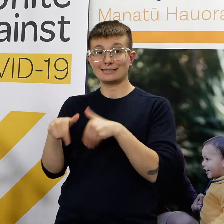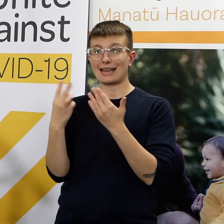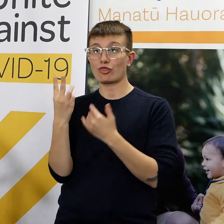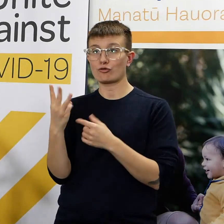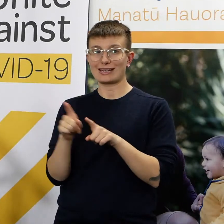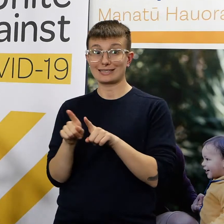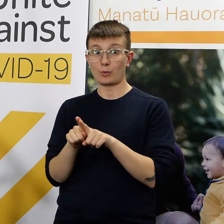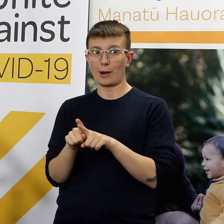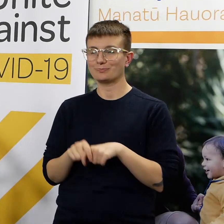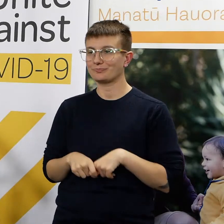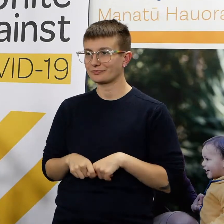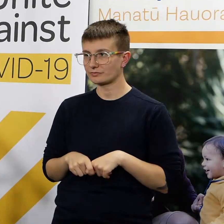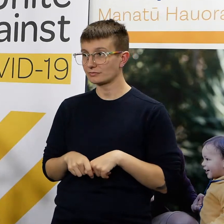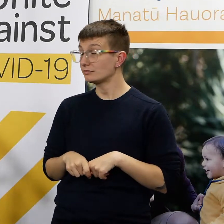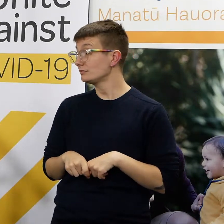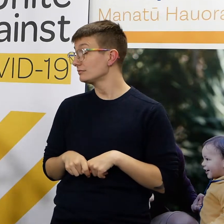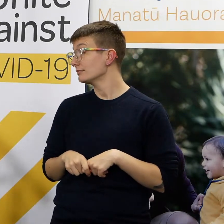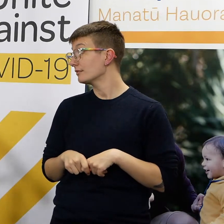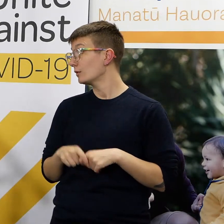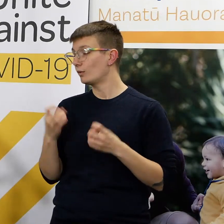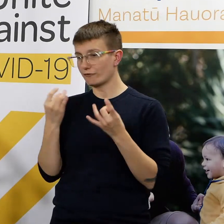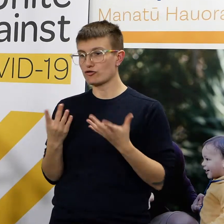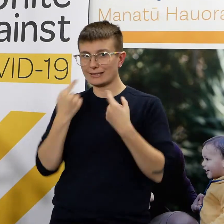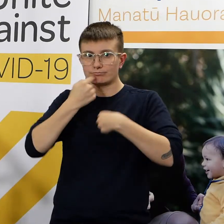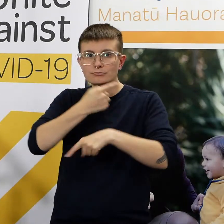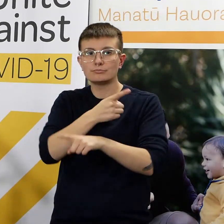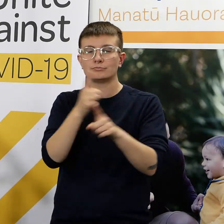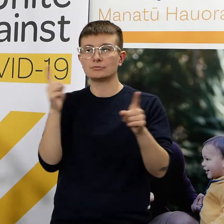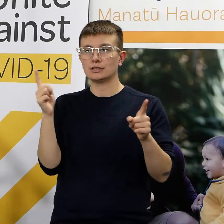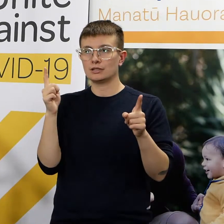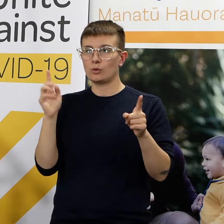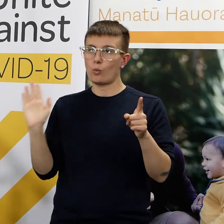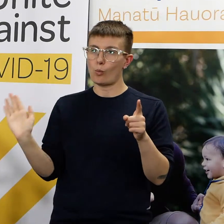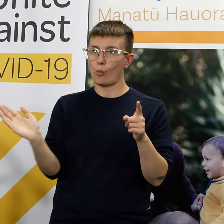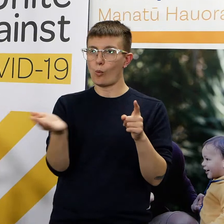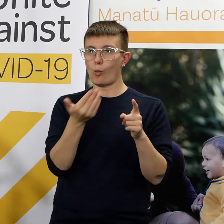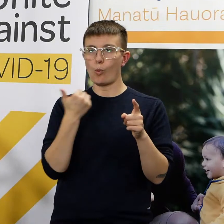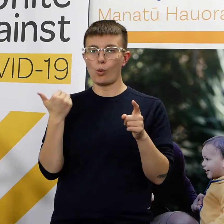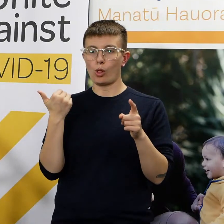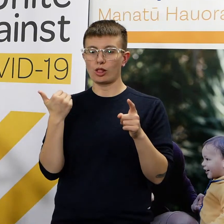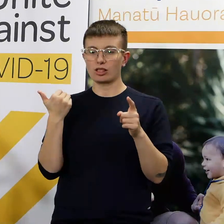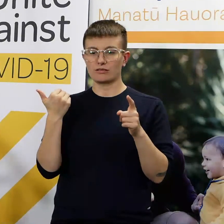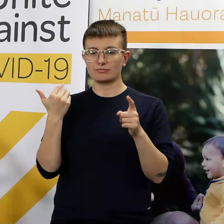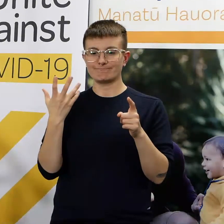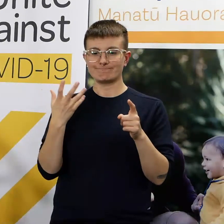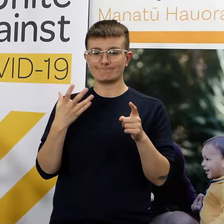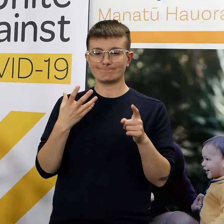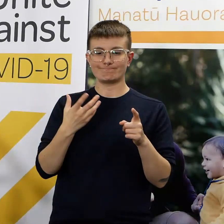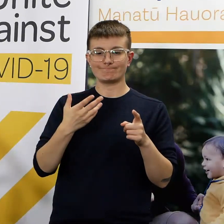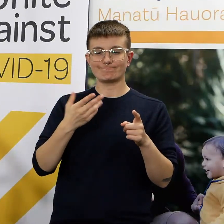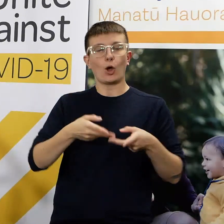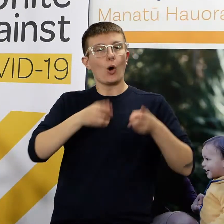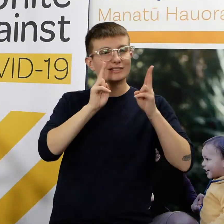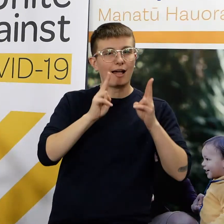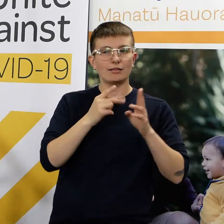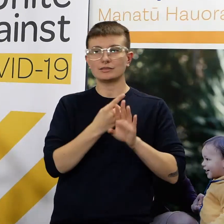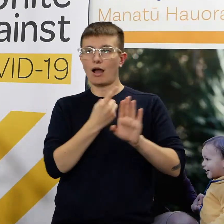gone out to all facilities that anybody leaving the facility must have had a test before they go for whatever reason.